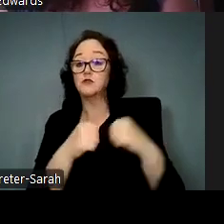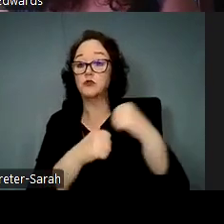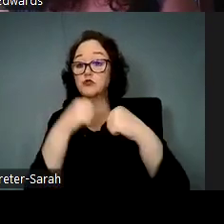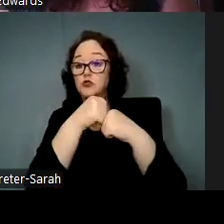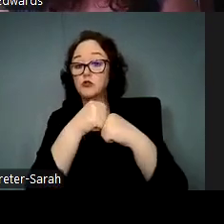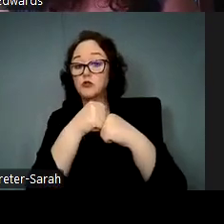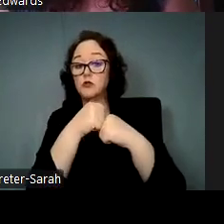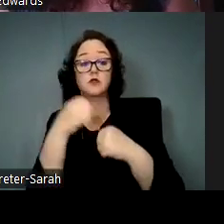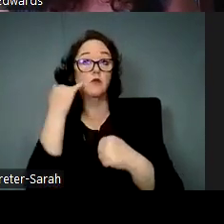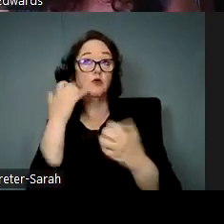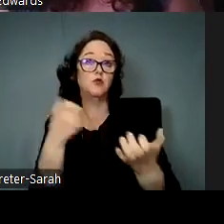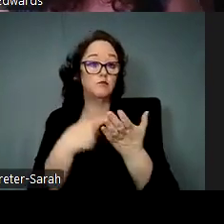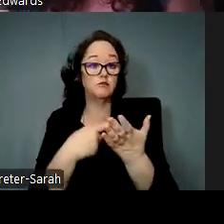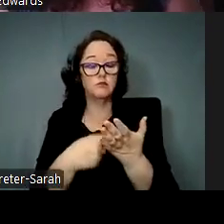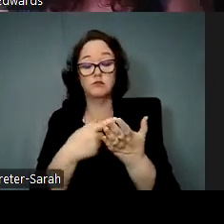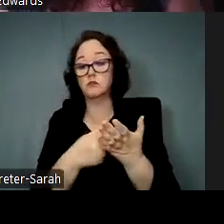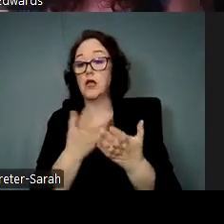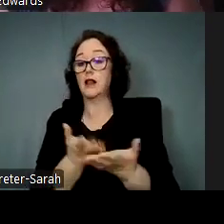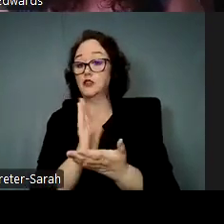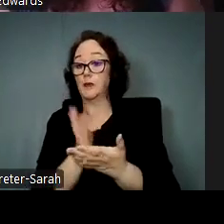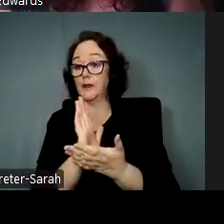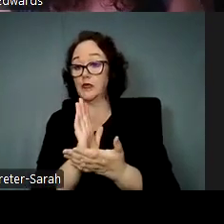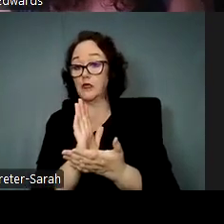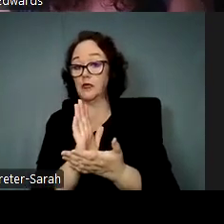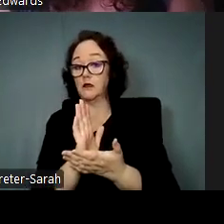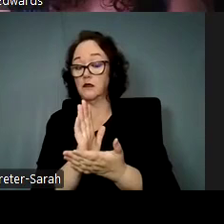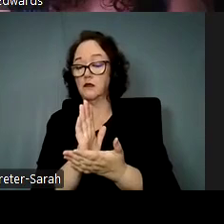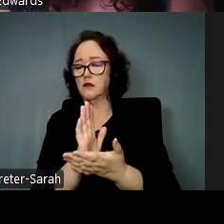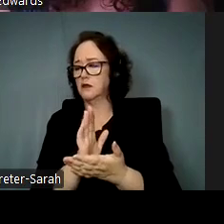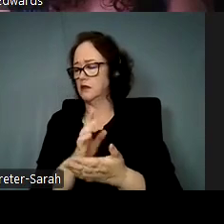eligibility―and I think somebody said earlier that there's